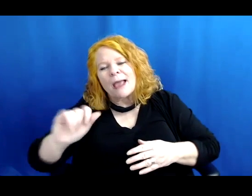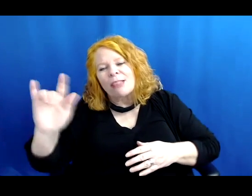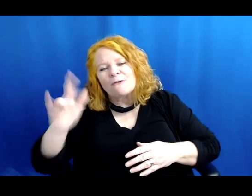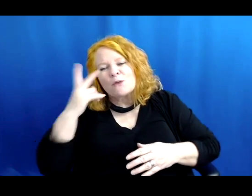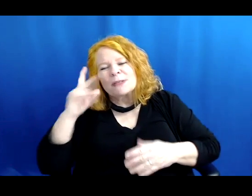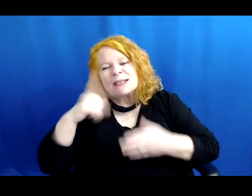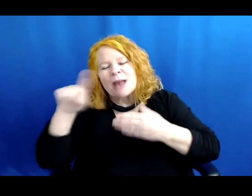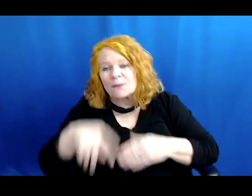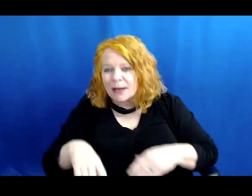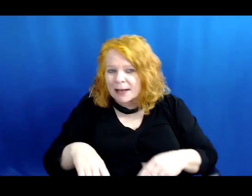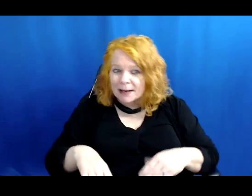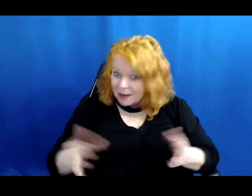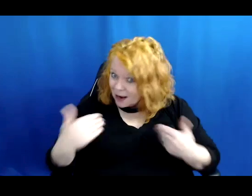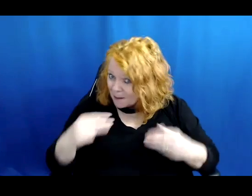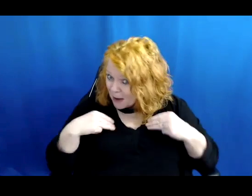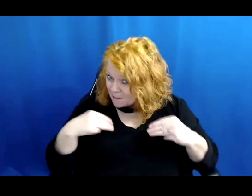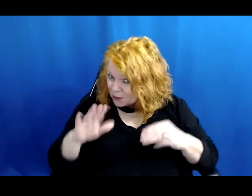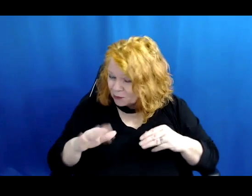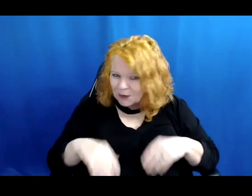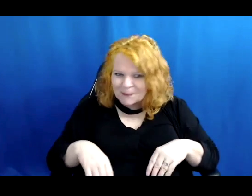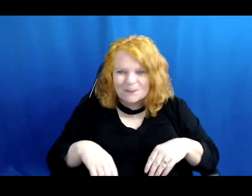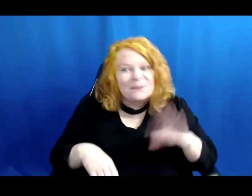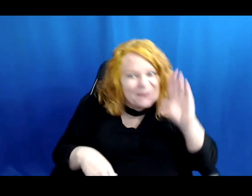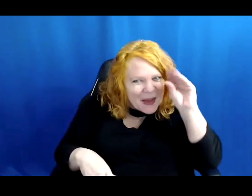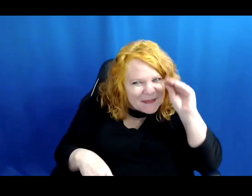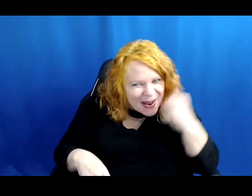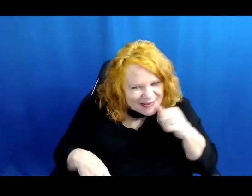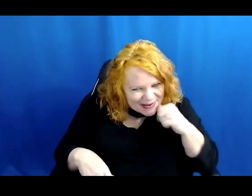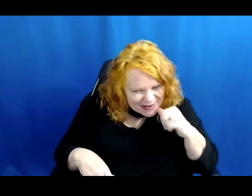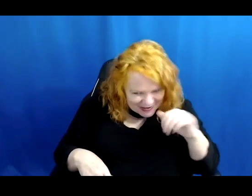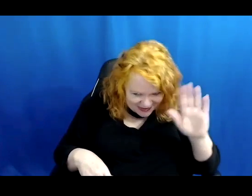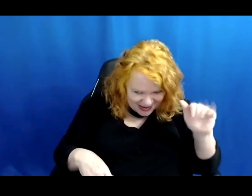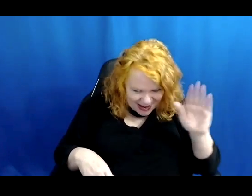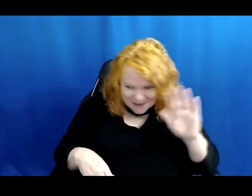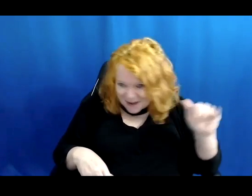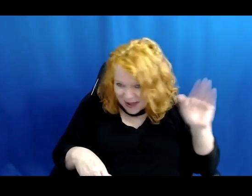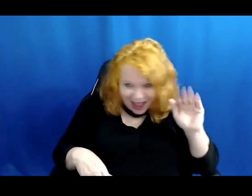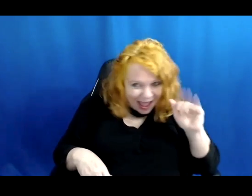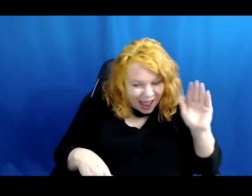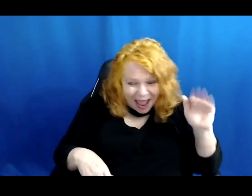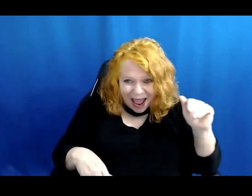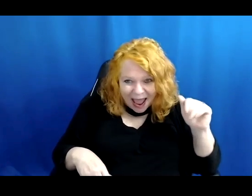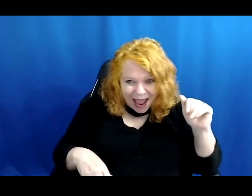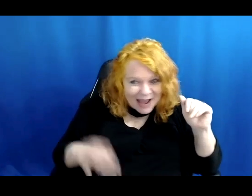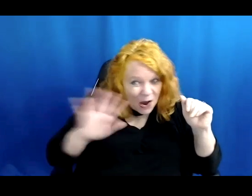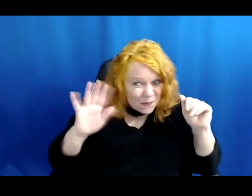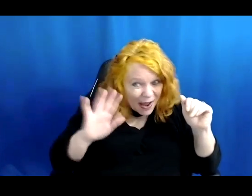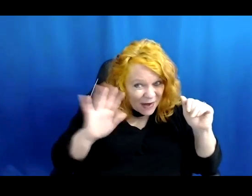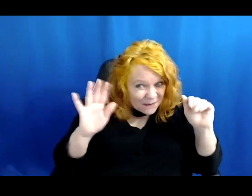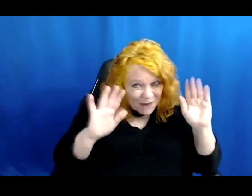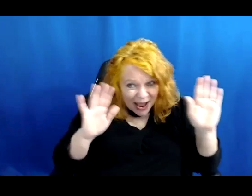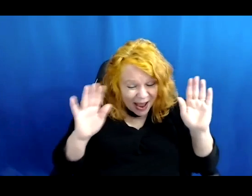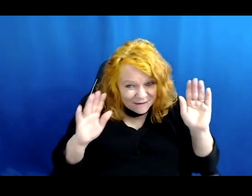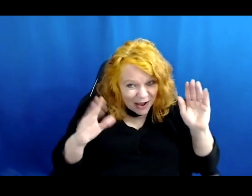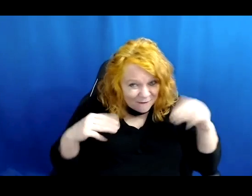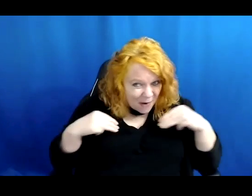Midwest marvin, your turn! Goodbye from your friend. Give me a wave for